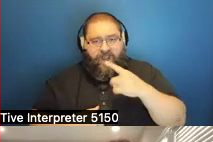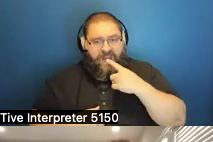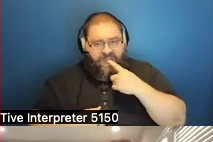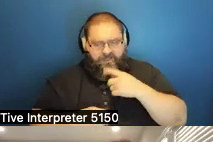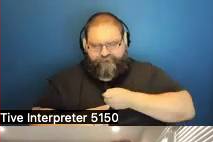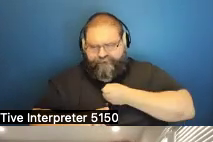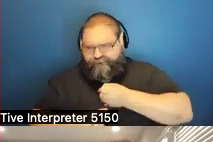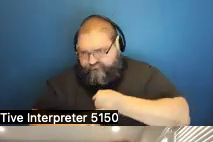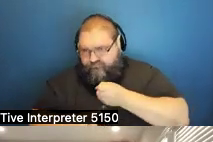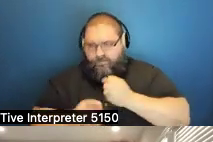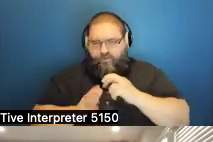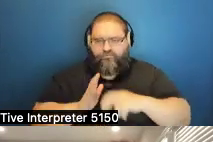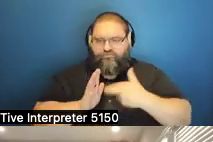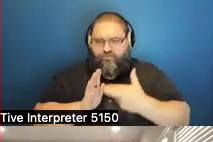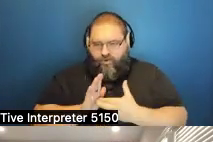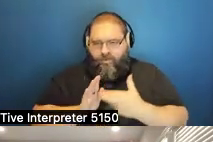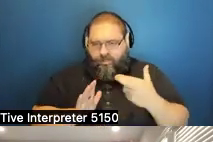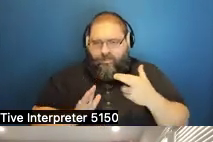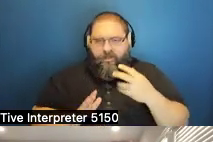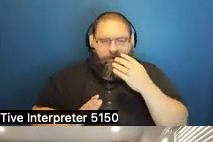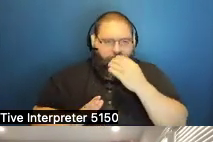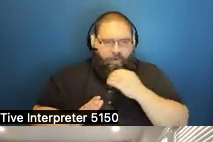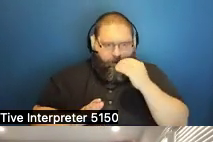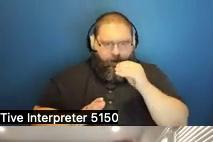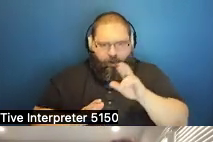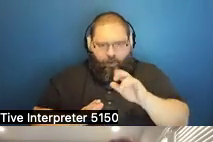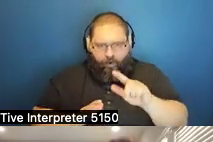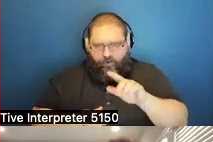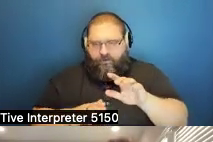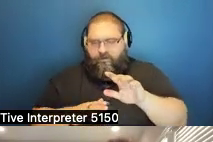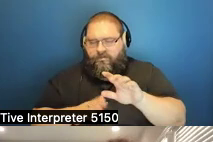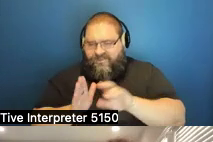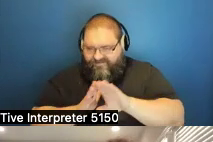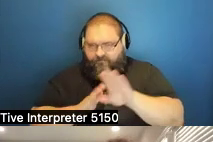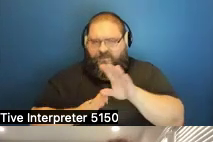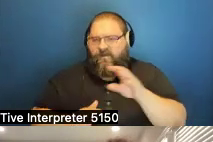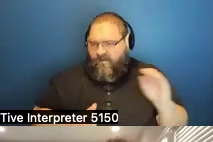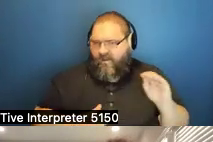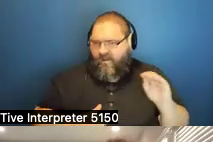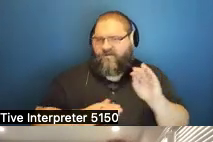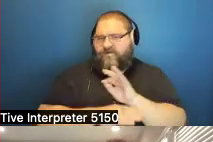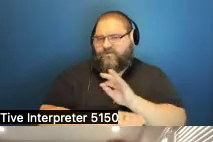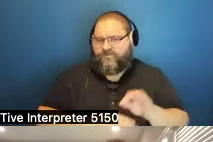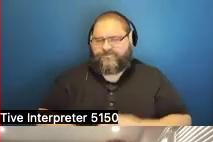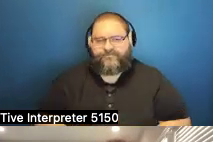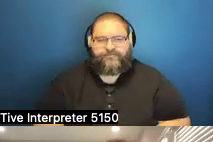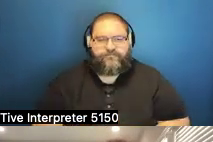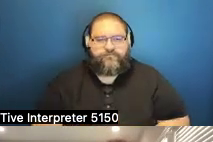role in all development and function. 19:51:53 When we think about orthogonist,